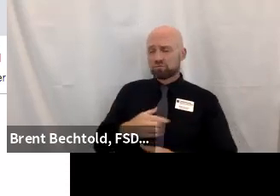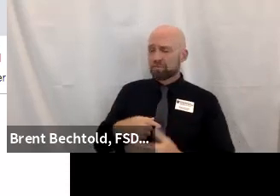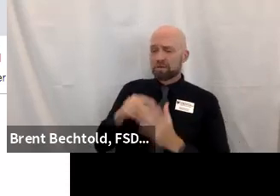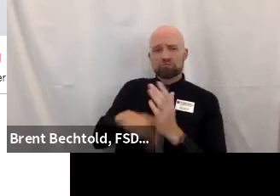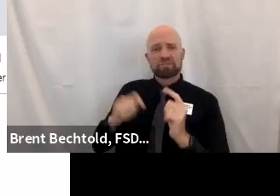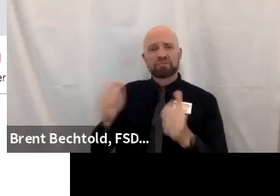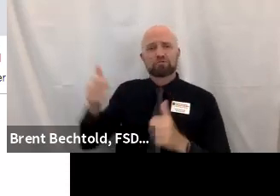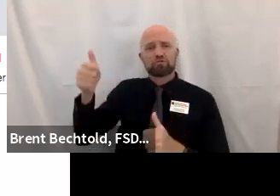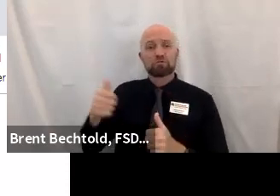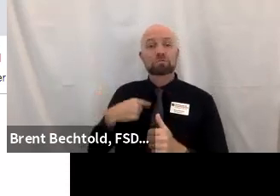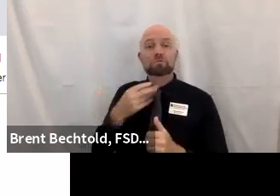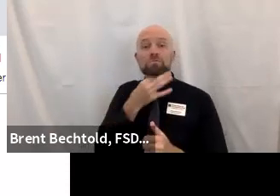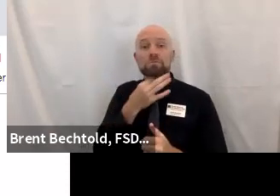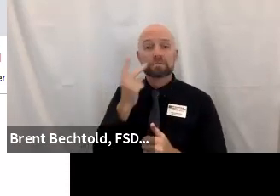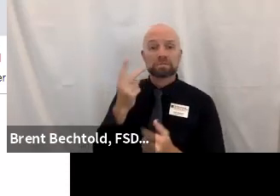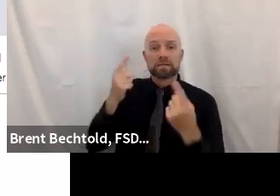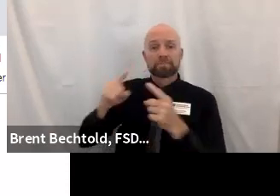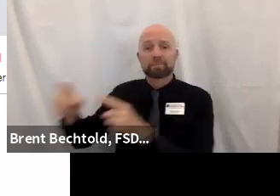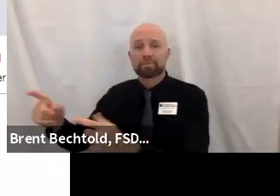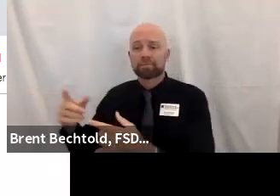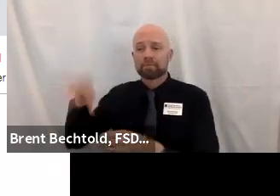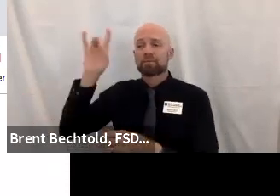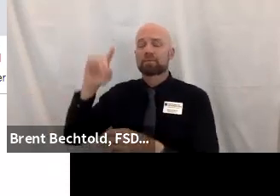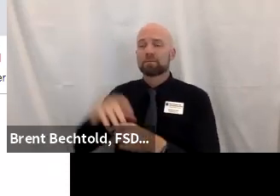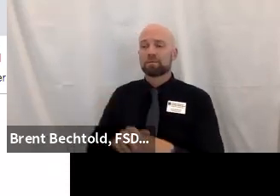Reading for pleasure, you might read faster. It depends on what you're reading.